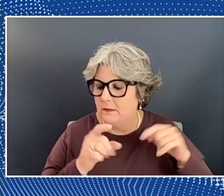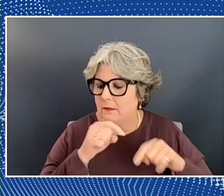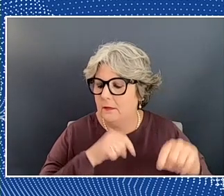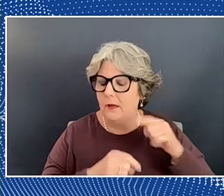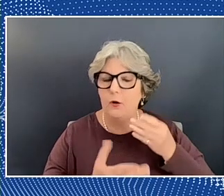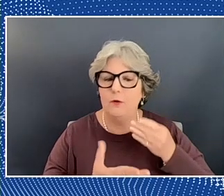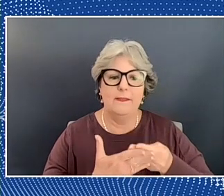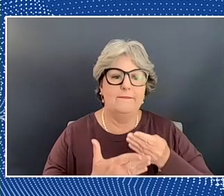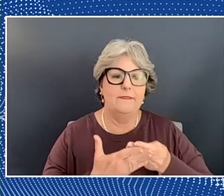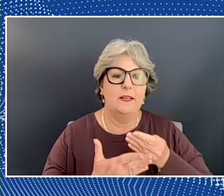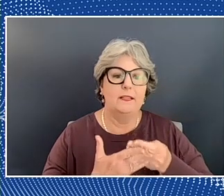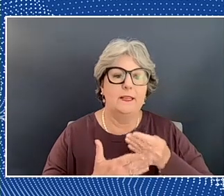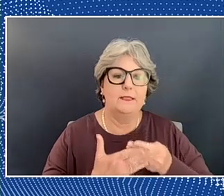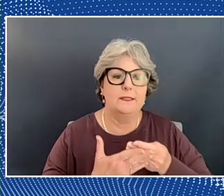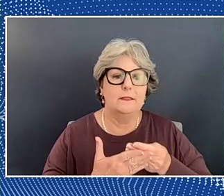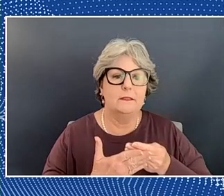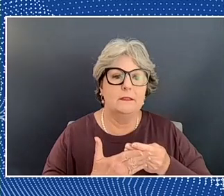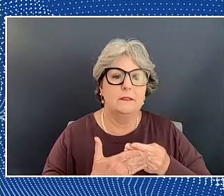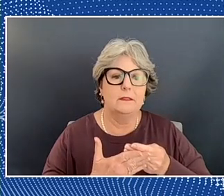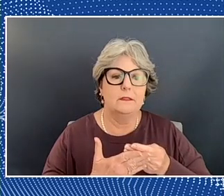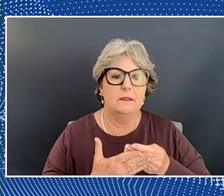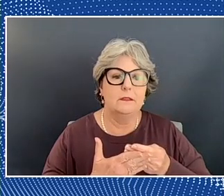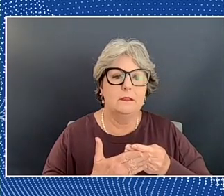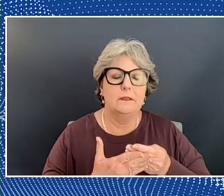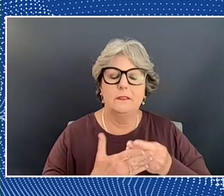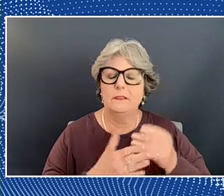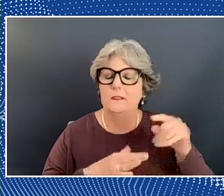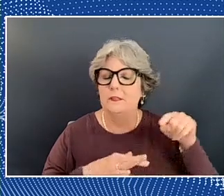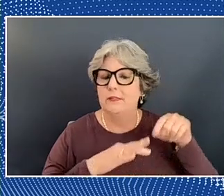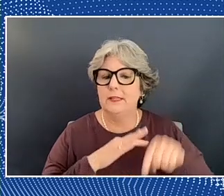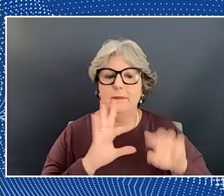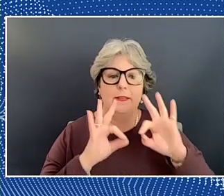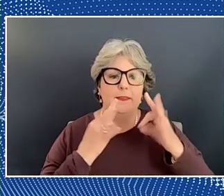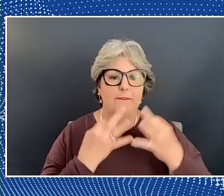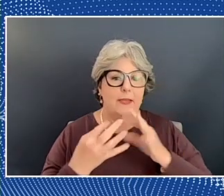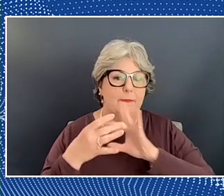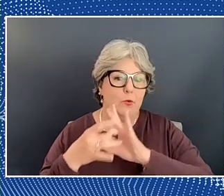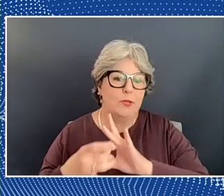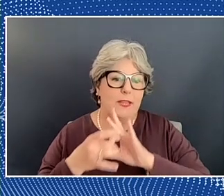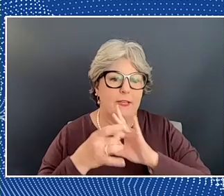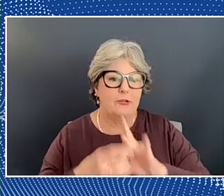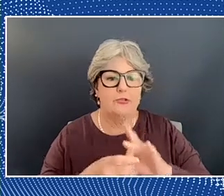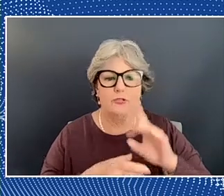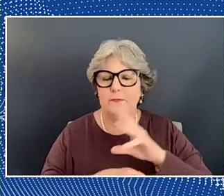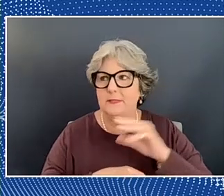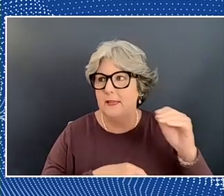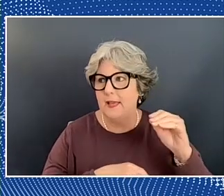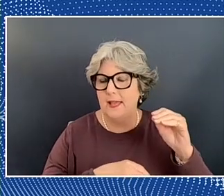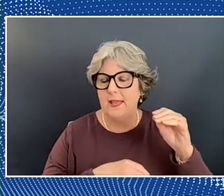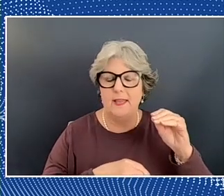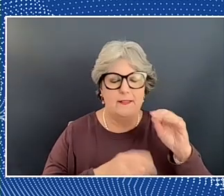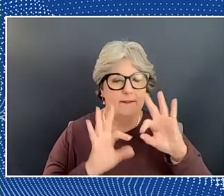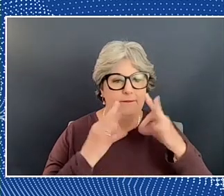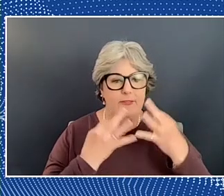They go so deeply into family relationships and dynamics for success. 30 seconds remains.